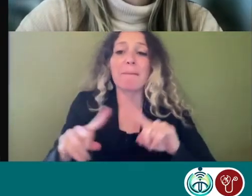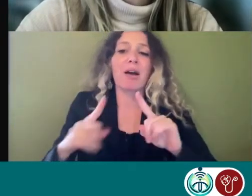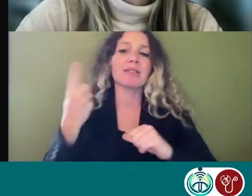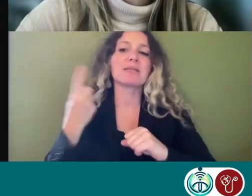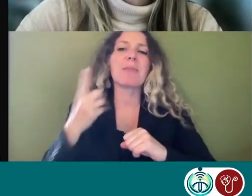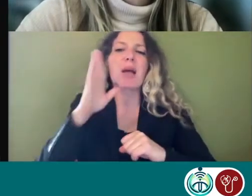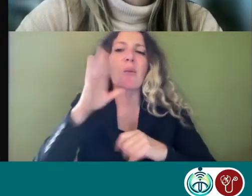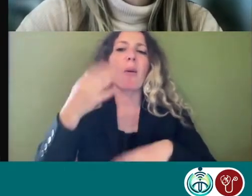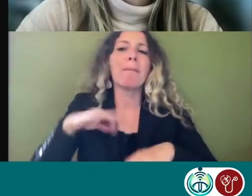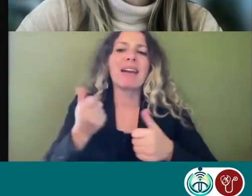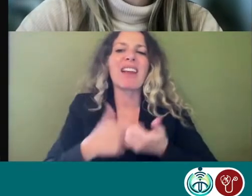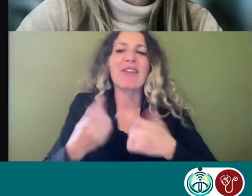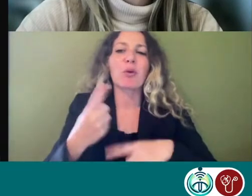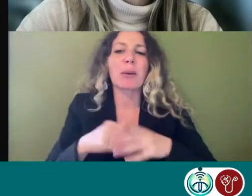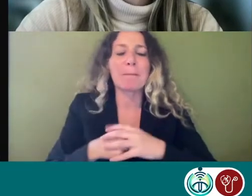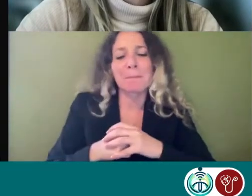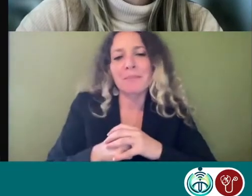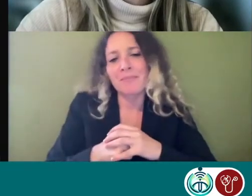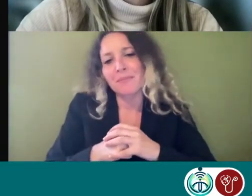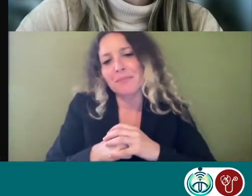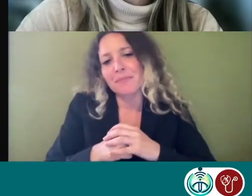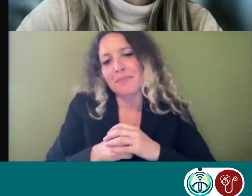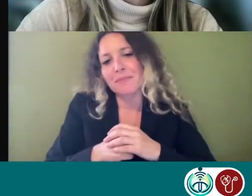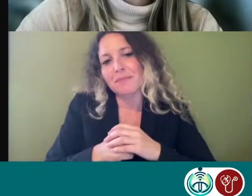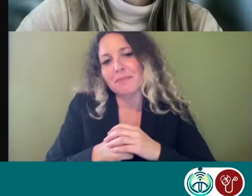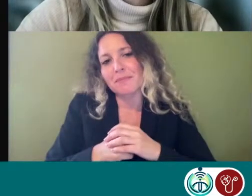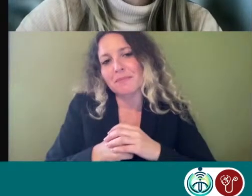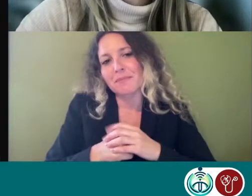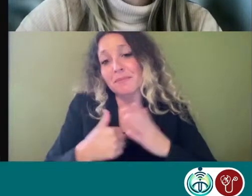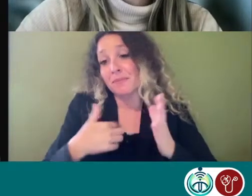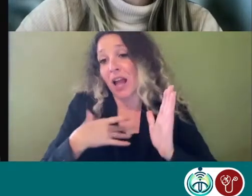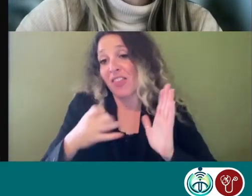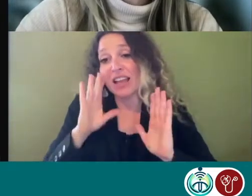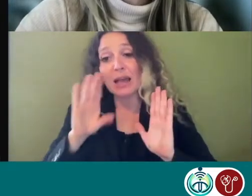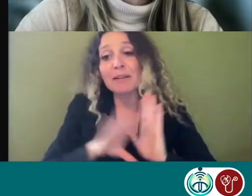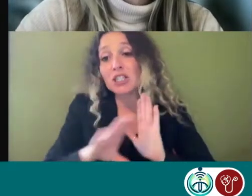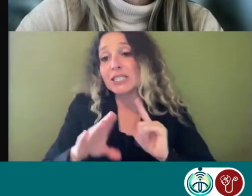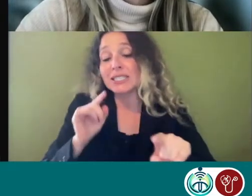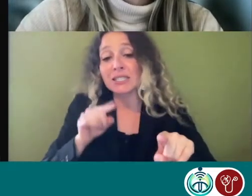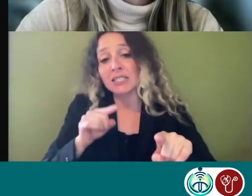please. And I like images. I have talked about scaffolding a couple times, but I think part of